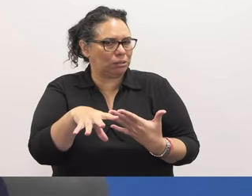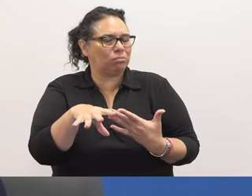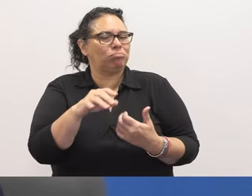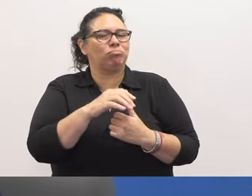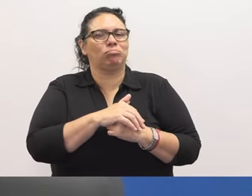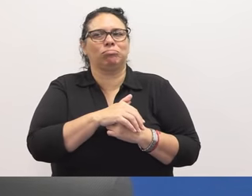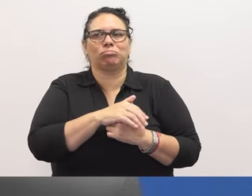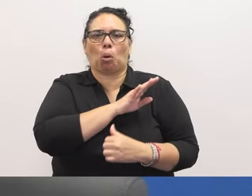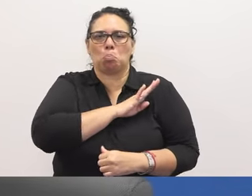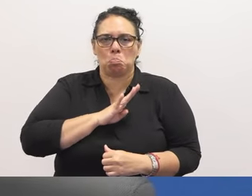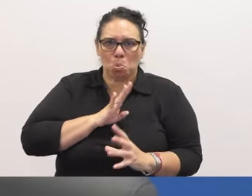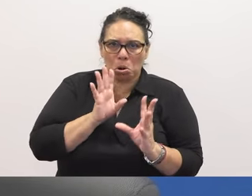and from our students of color,